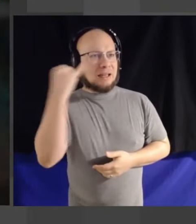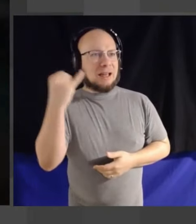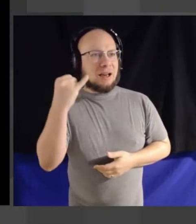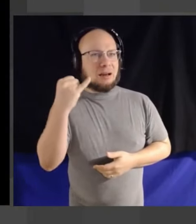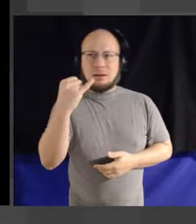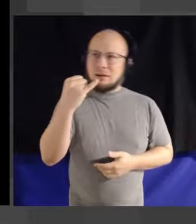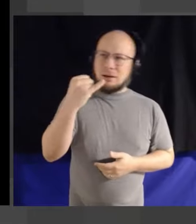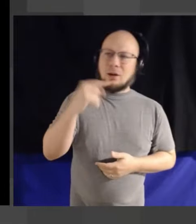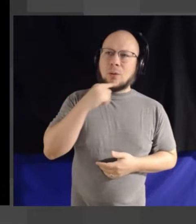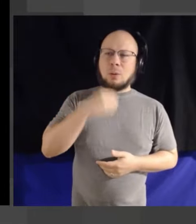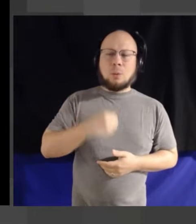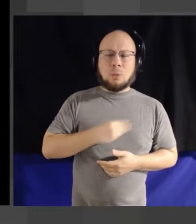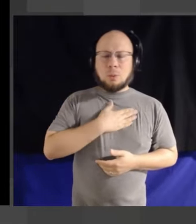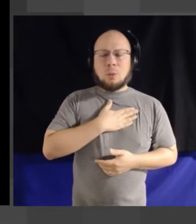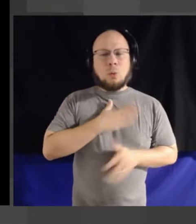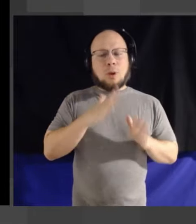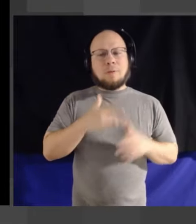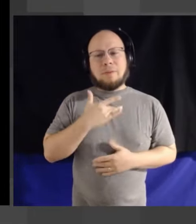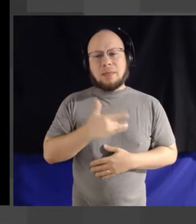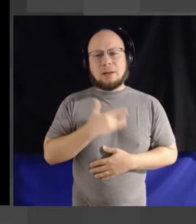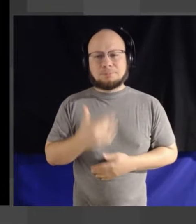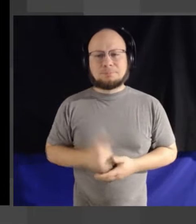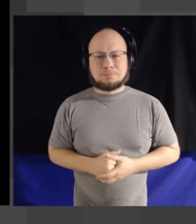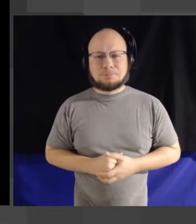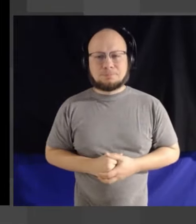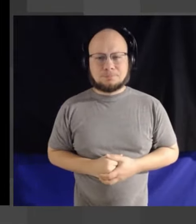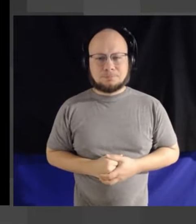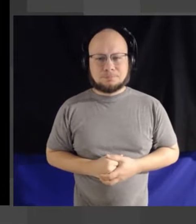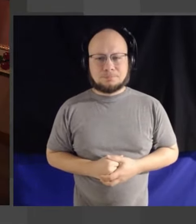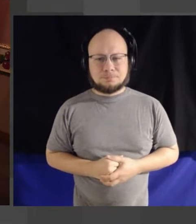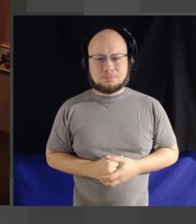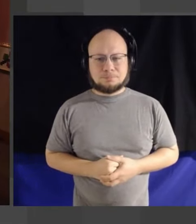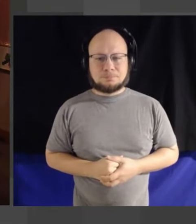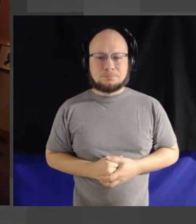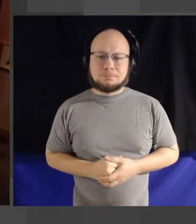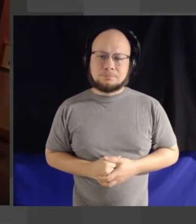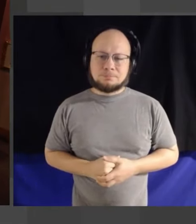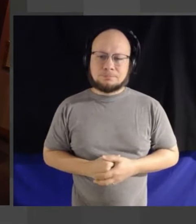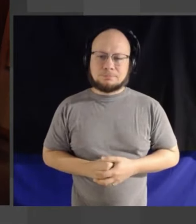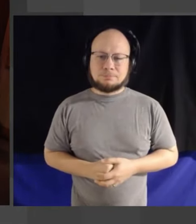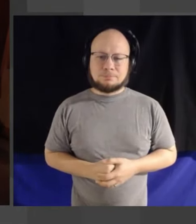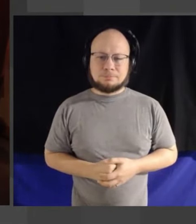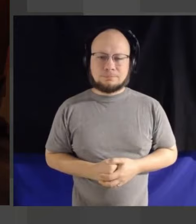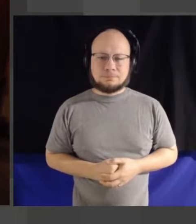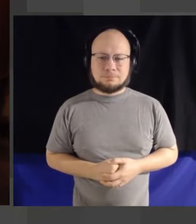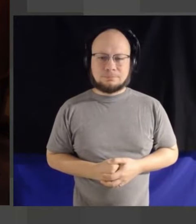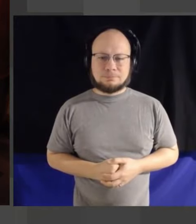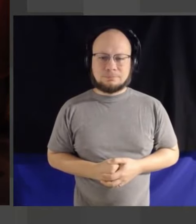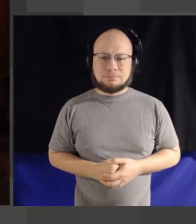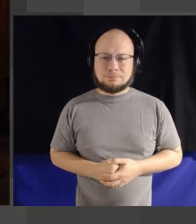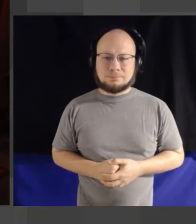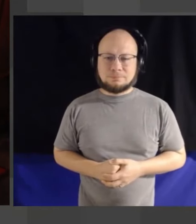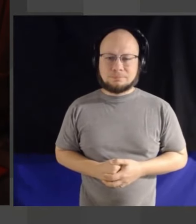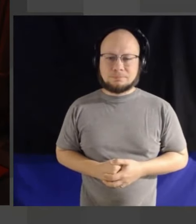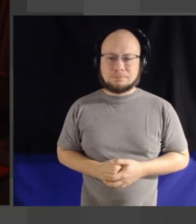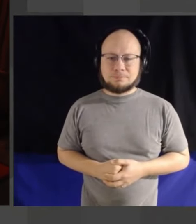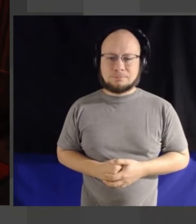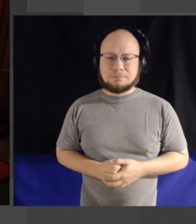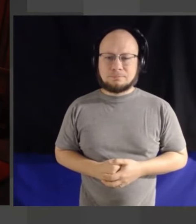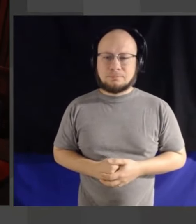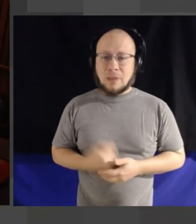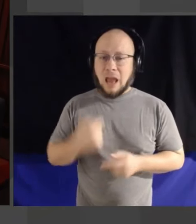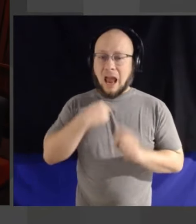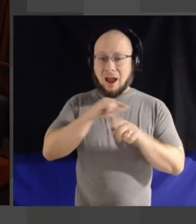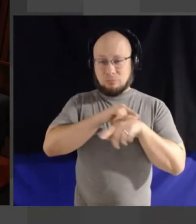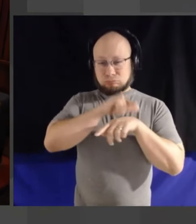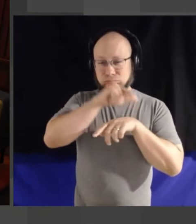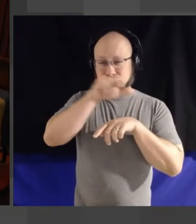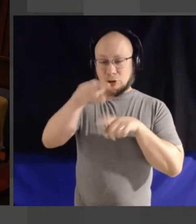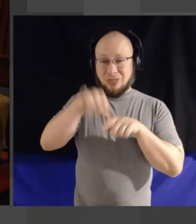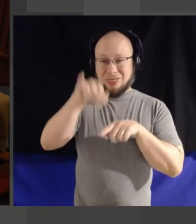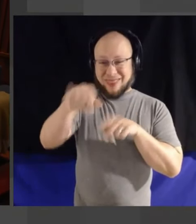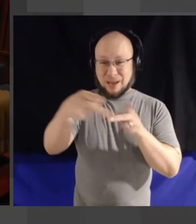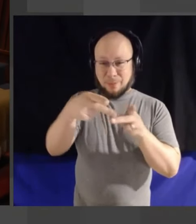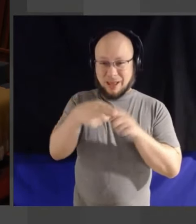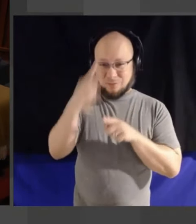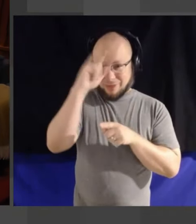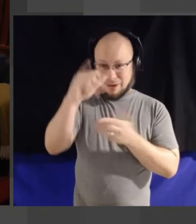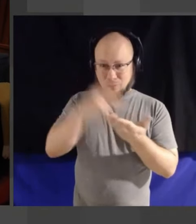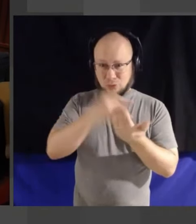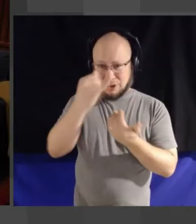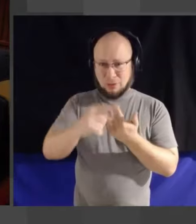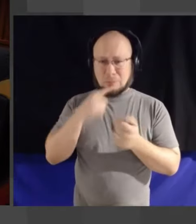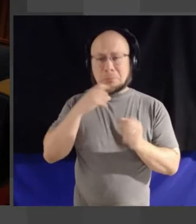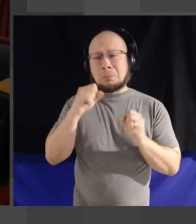FEELINGS YOU CAN FEEL.